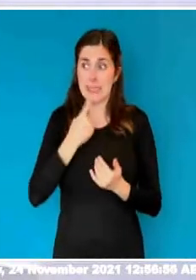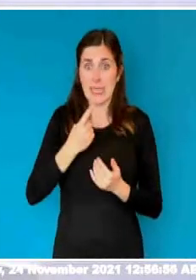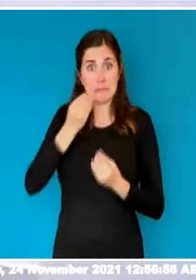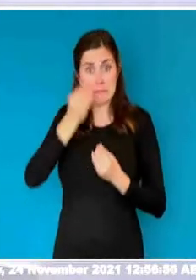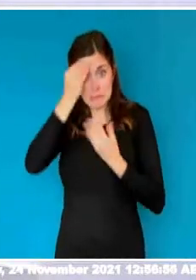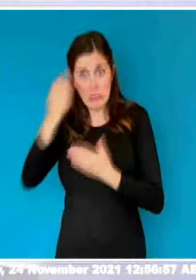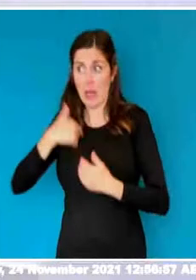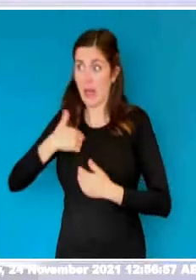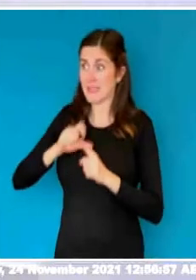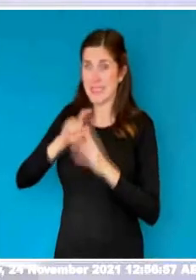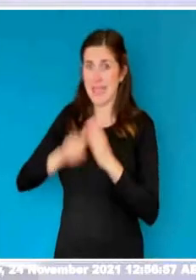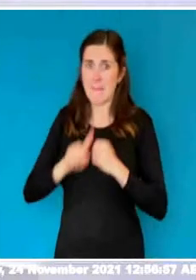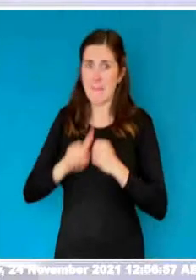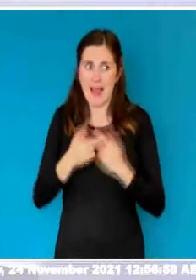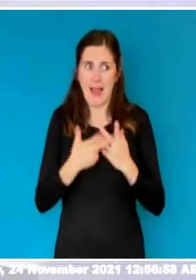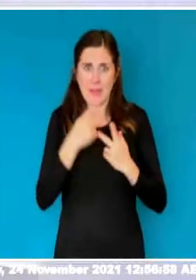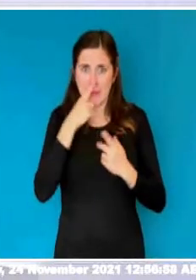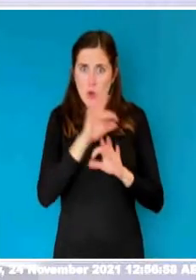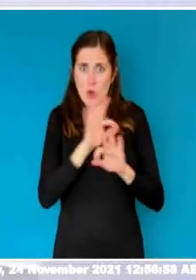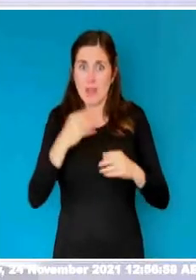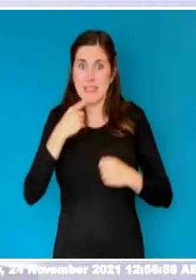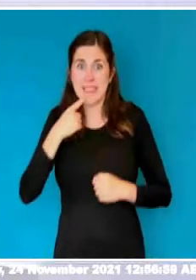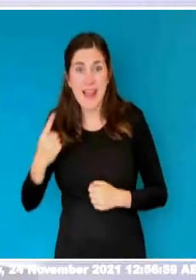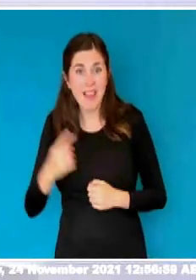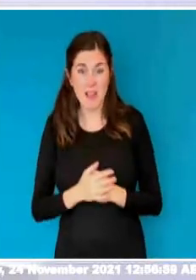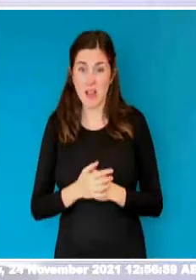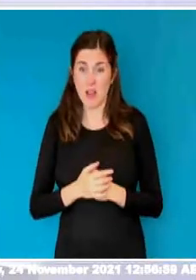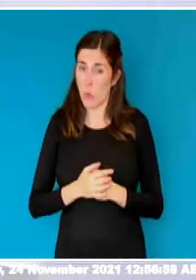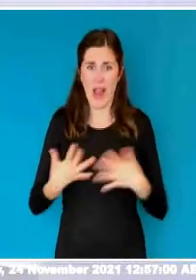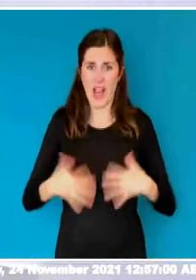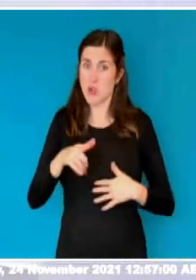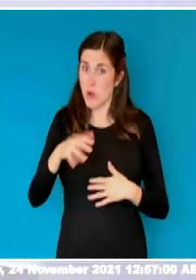vigorous program of recruitment of people with disability is required.